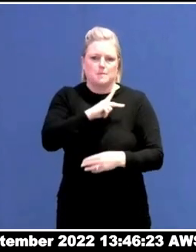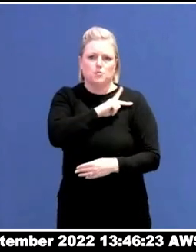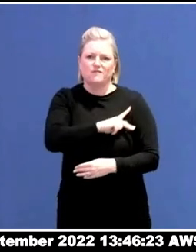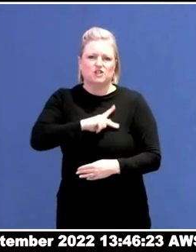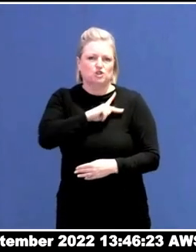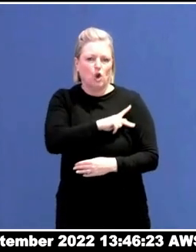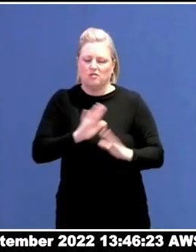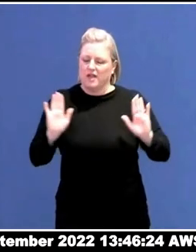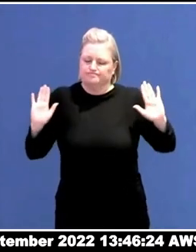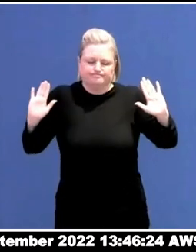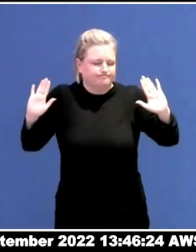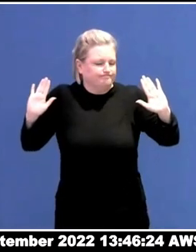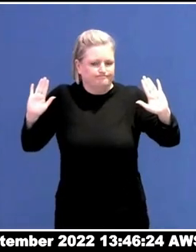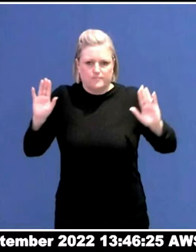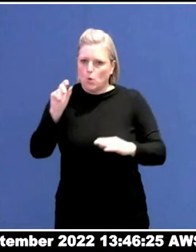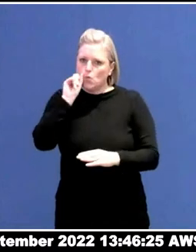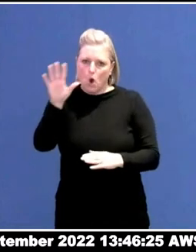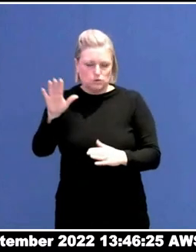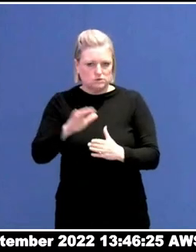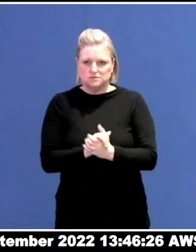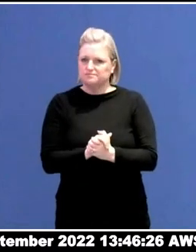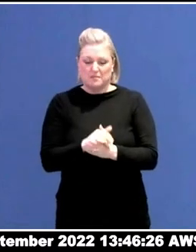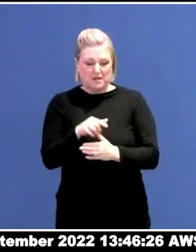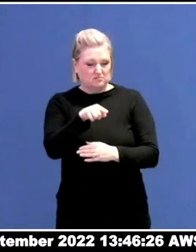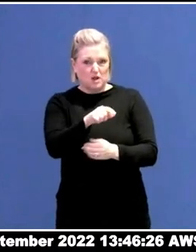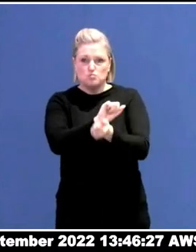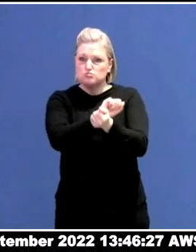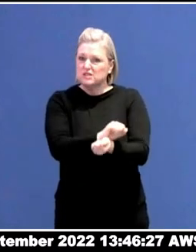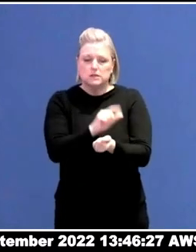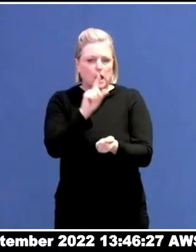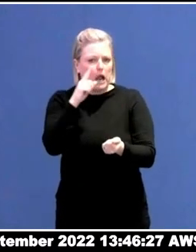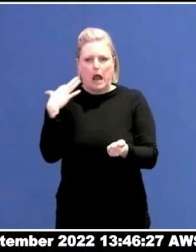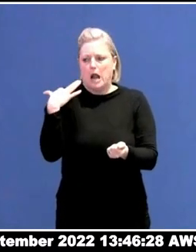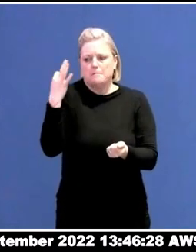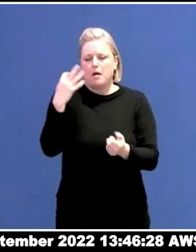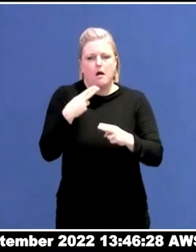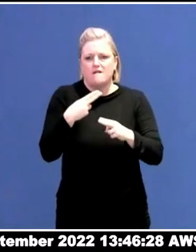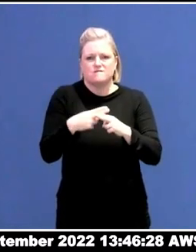their equal - you can apply for a professional report to be undertaken, and